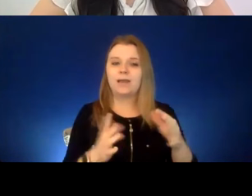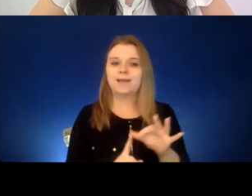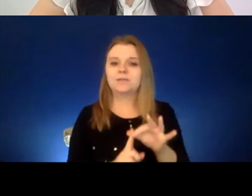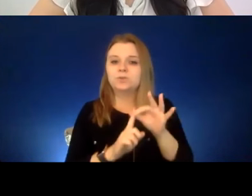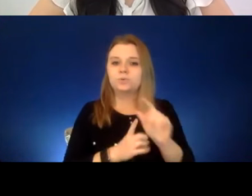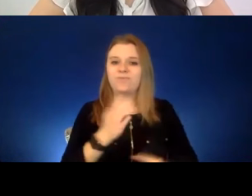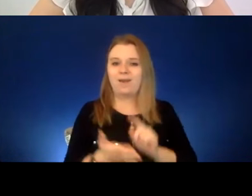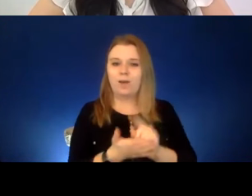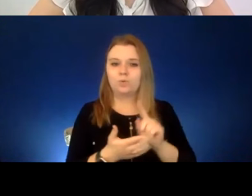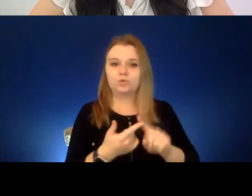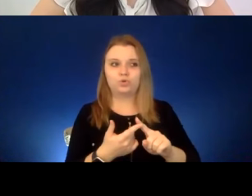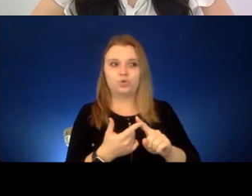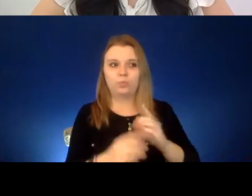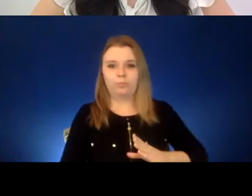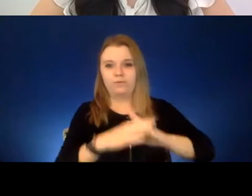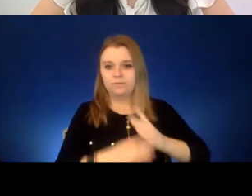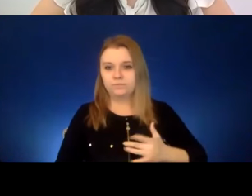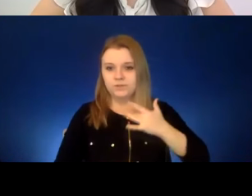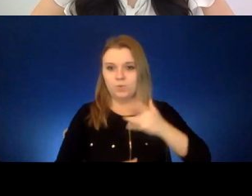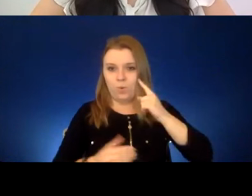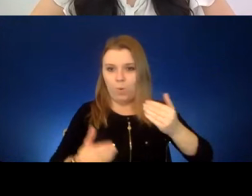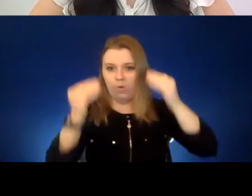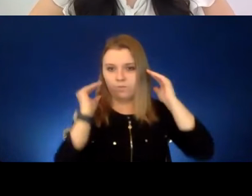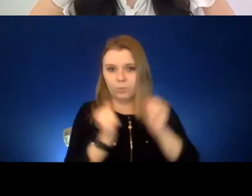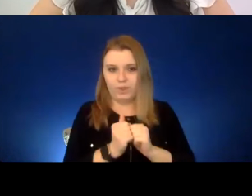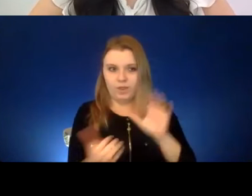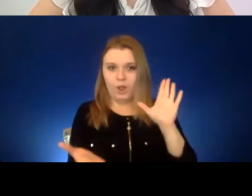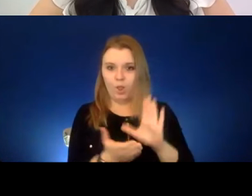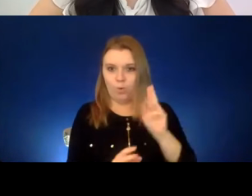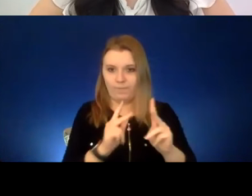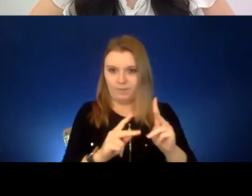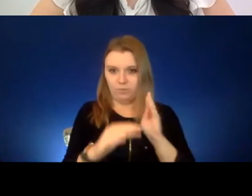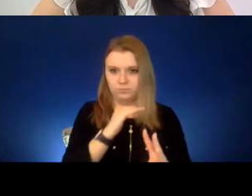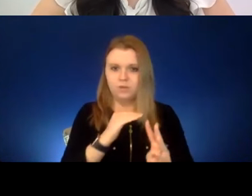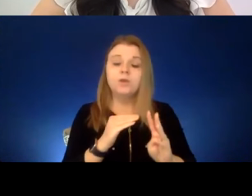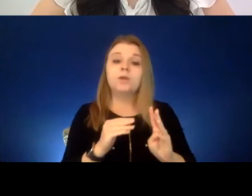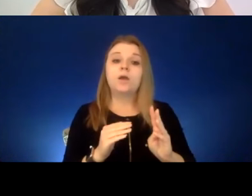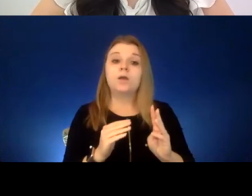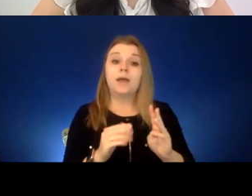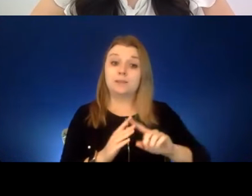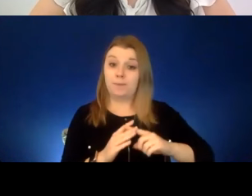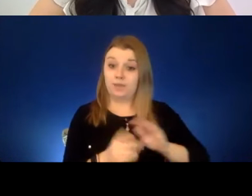to prevent sensory overload with lower occupancy. They're doing this a lot in the grocery stores at the beginning of the pandemic